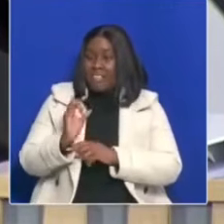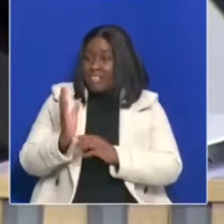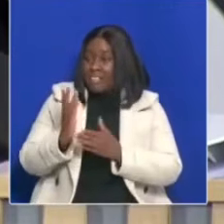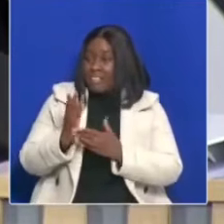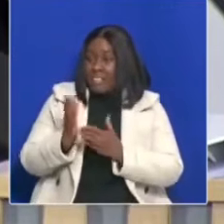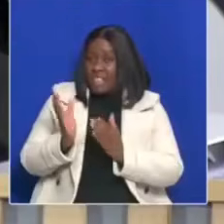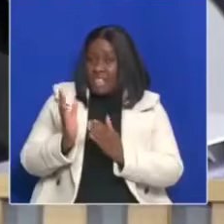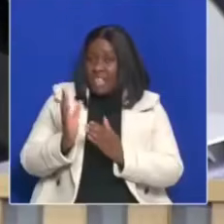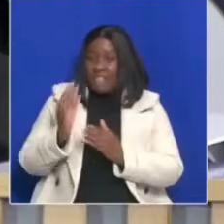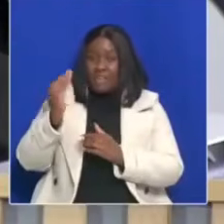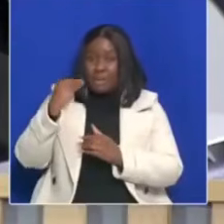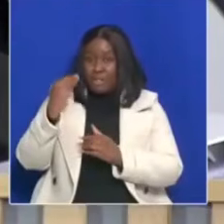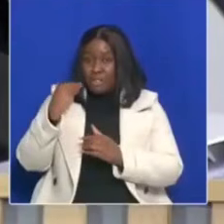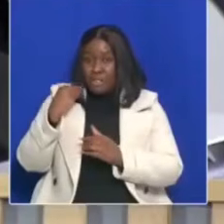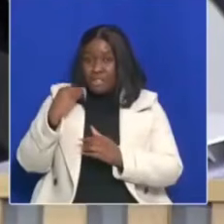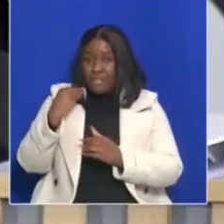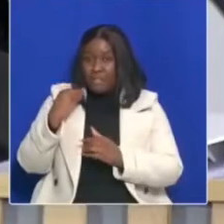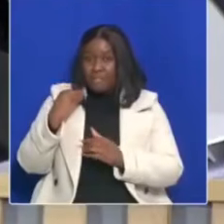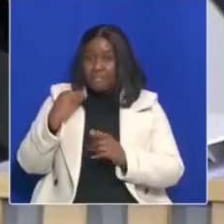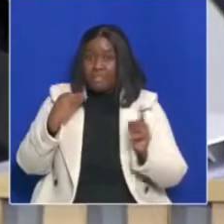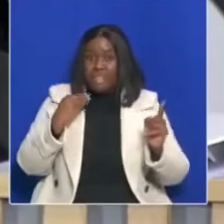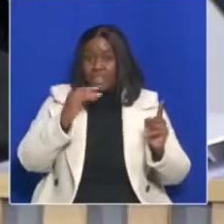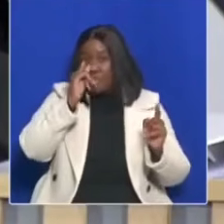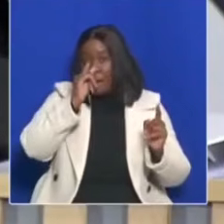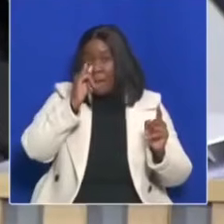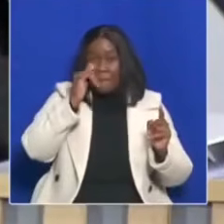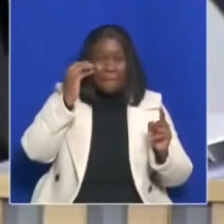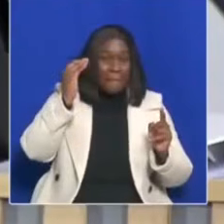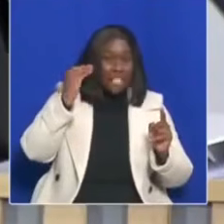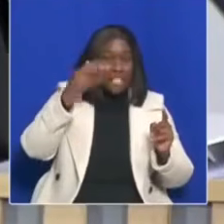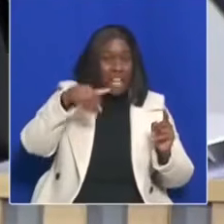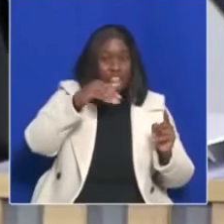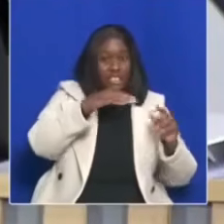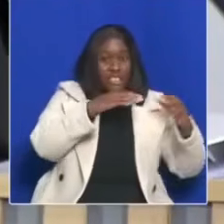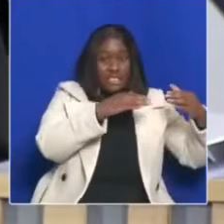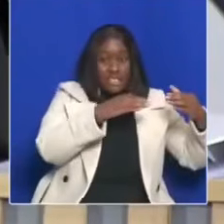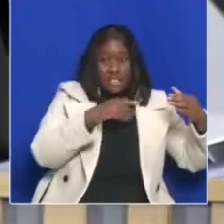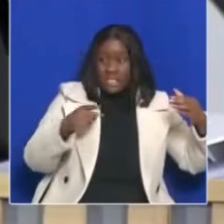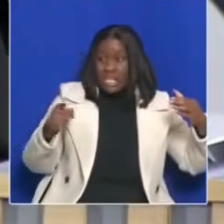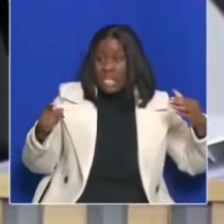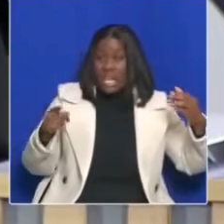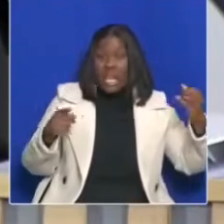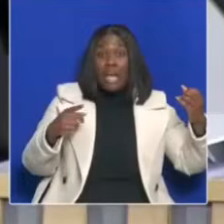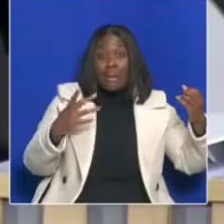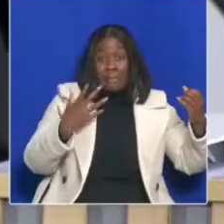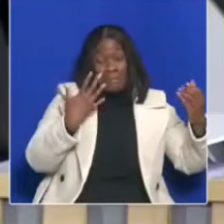from crime intelligence uh allegedly from crime intelligence are getting the information